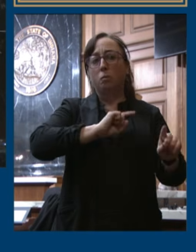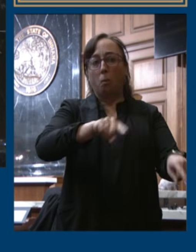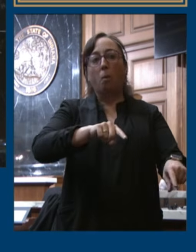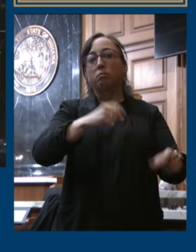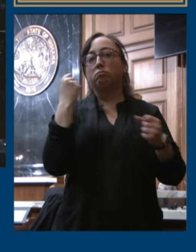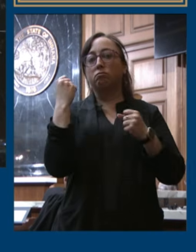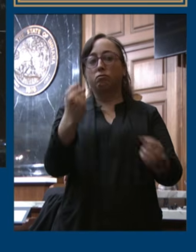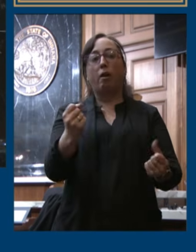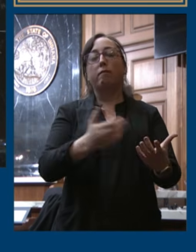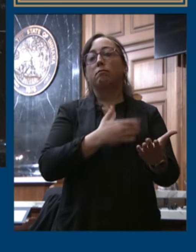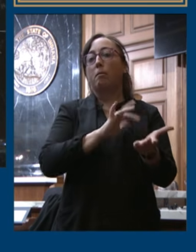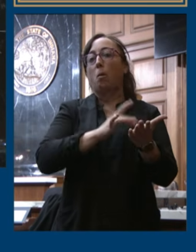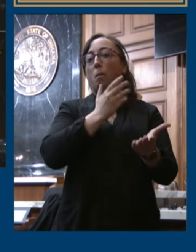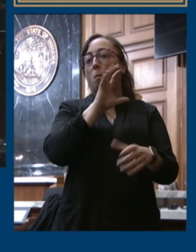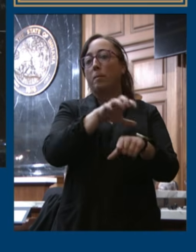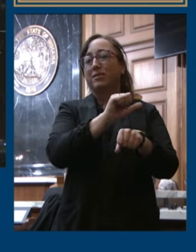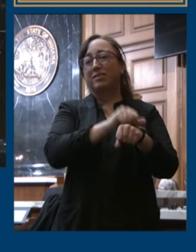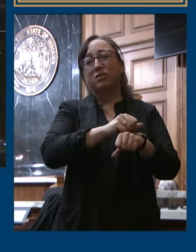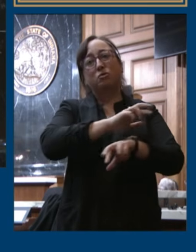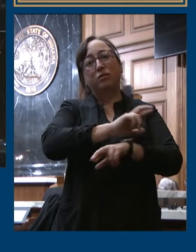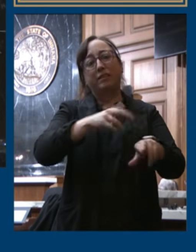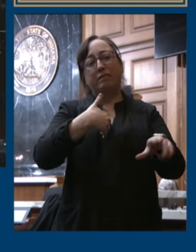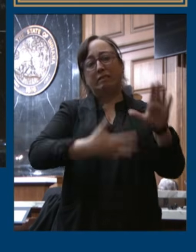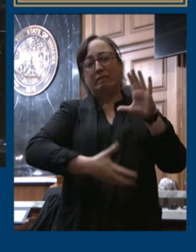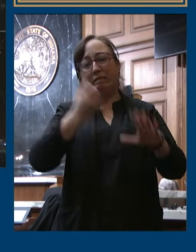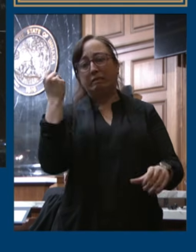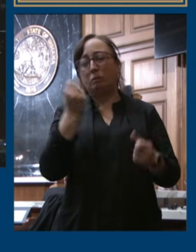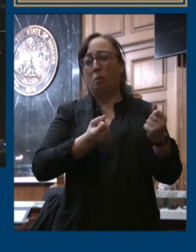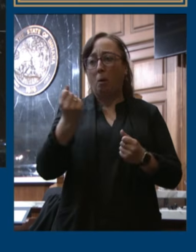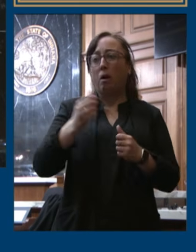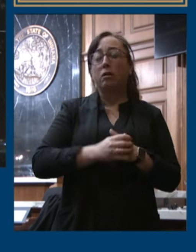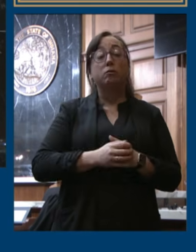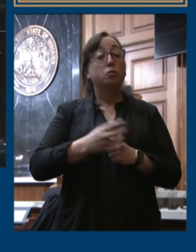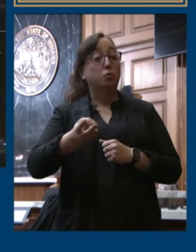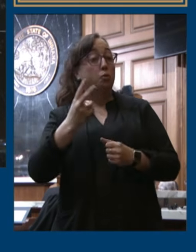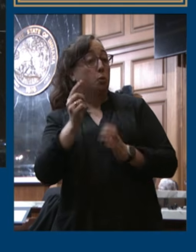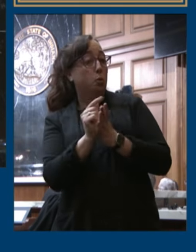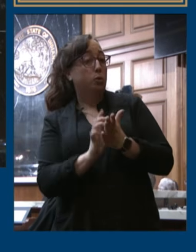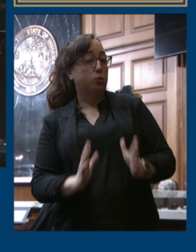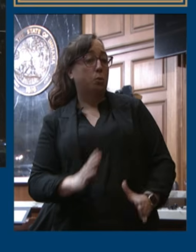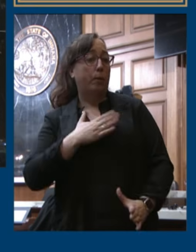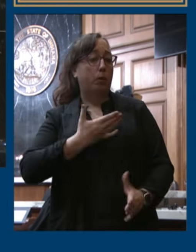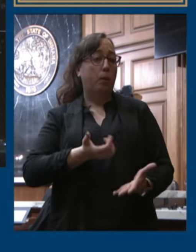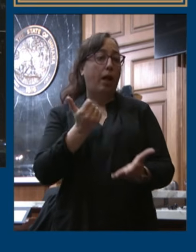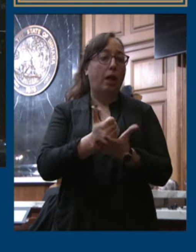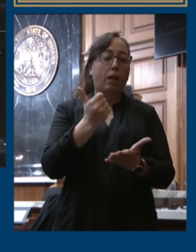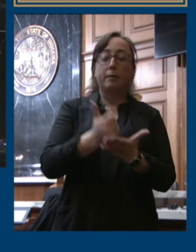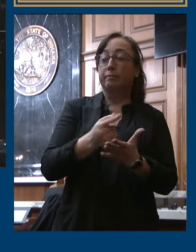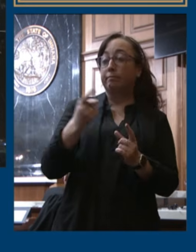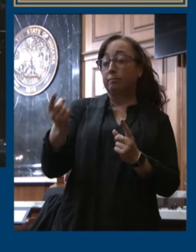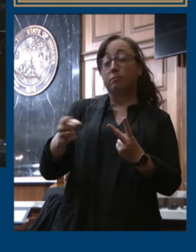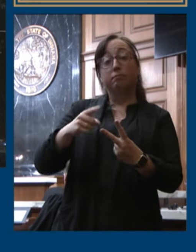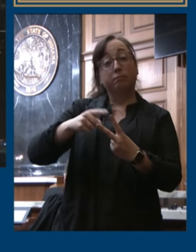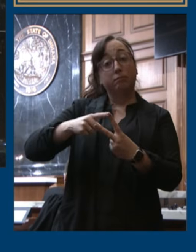TWO VOLUNTEER LAWYERS, KATHERINE RYBAK AND ANNE BUTSCH, AGREED TO ASSIST THEM. ANNE IS ALSO A FORMER PHYSICIAN.